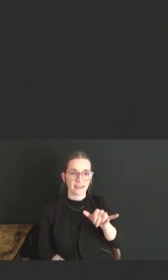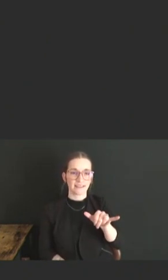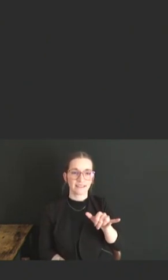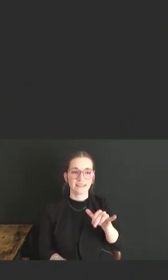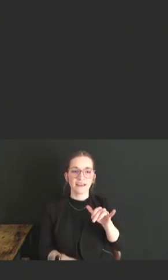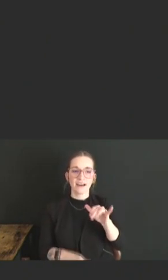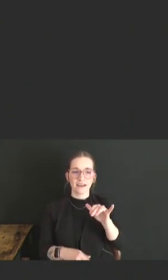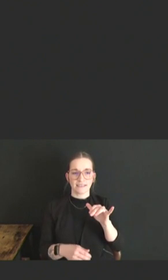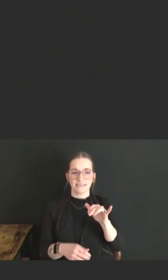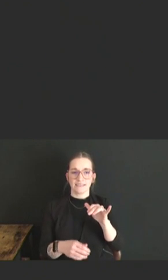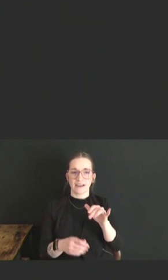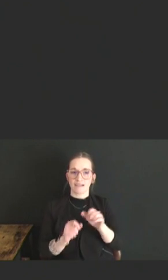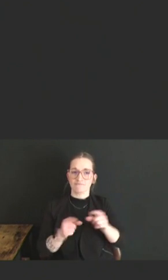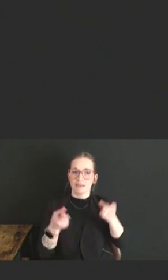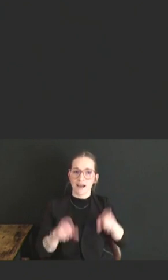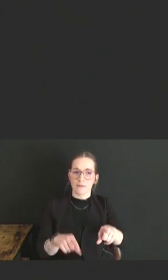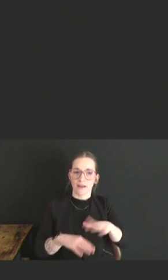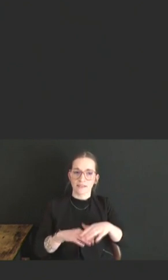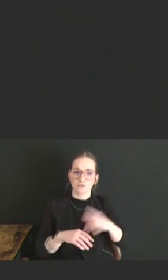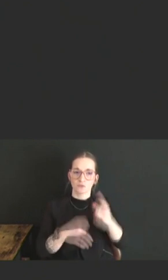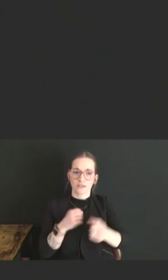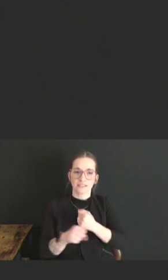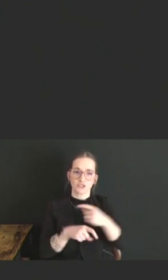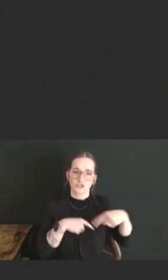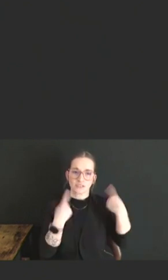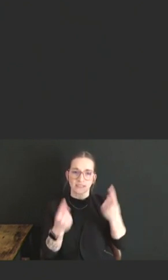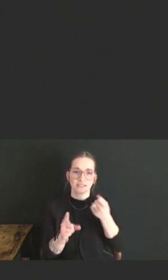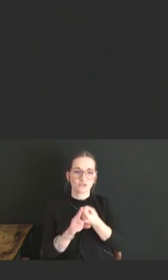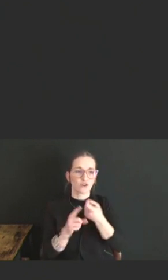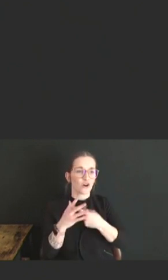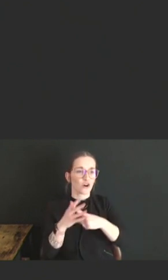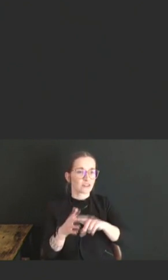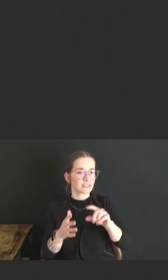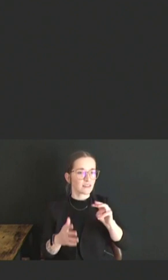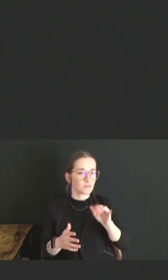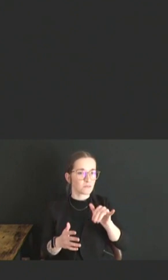symptoms for patients not considered fully or probably fully recovered by a